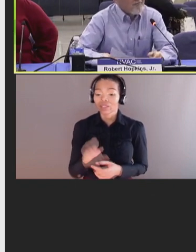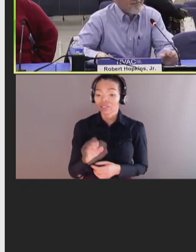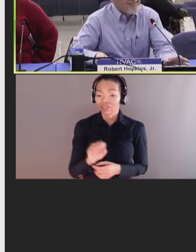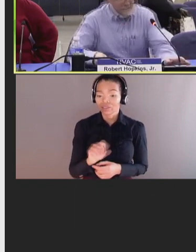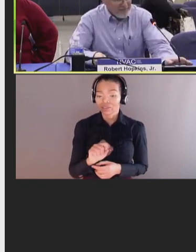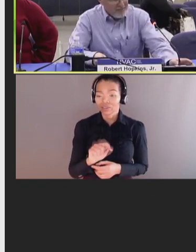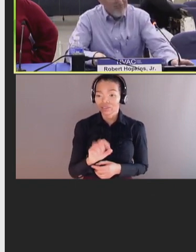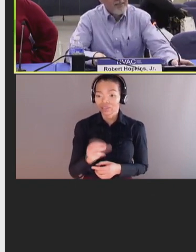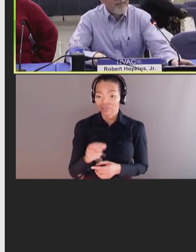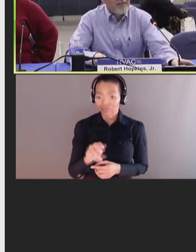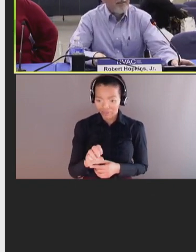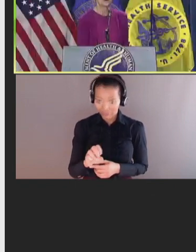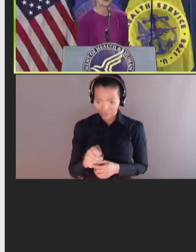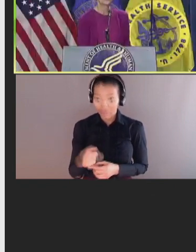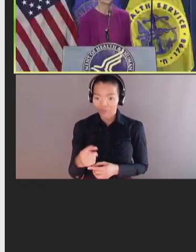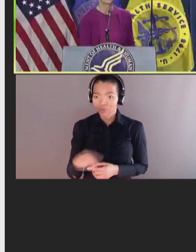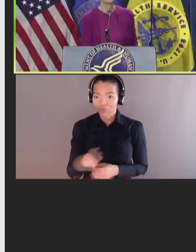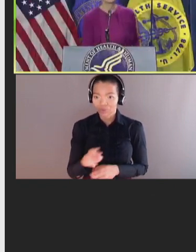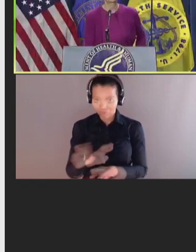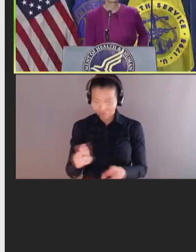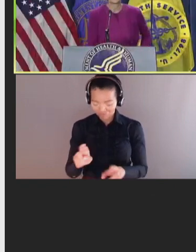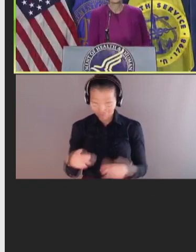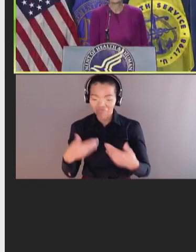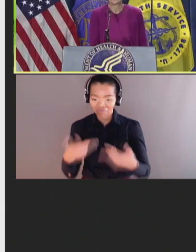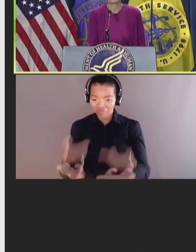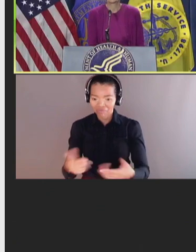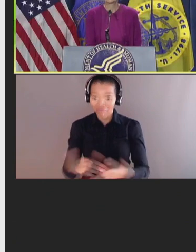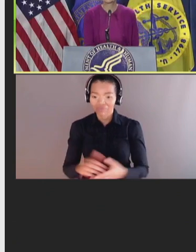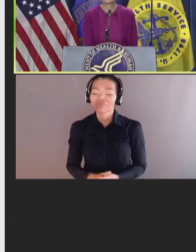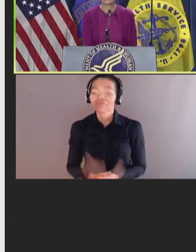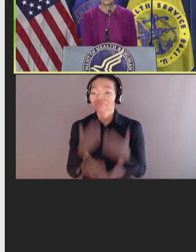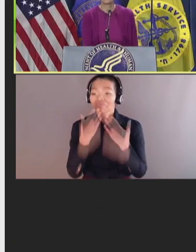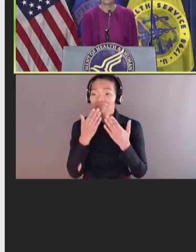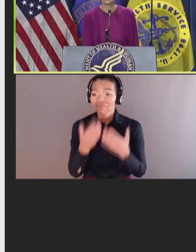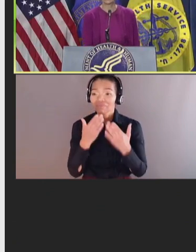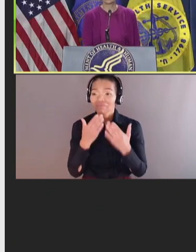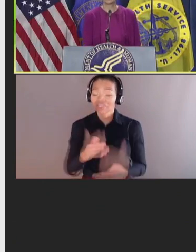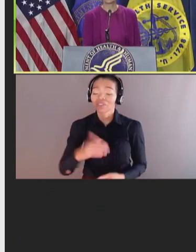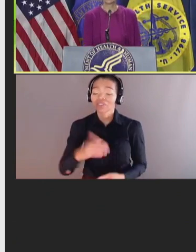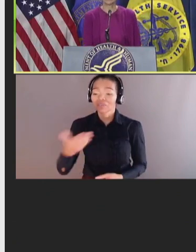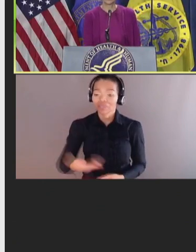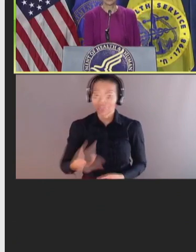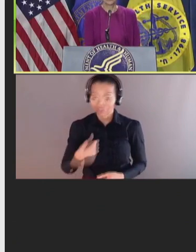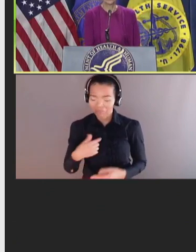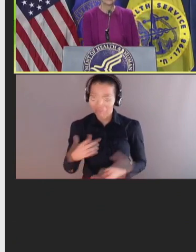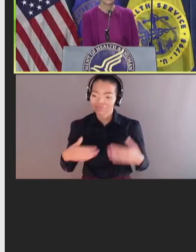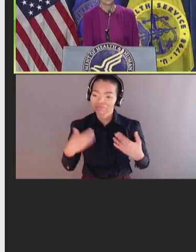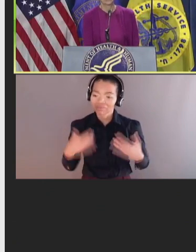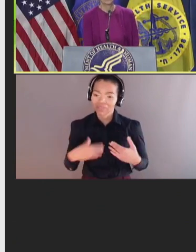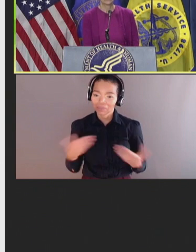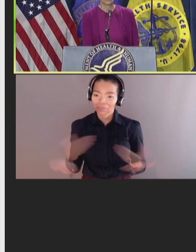Stefanie Friedhoff: Fantastic. Thank you so much. Thank you for having me. It's great to be here with you this afternoon, I'm going to try to get